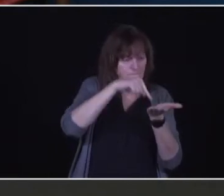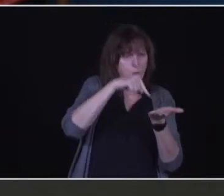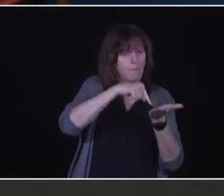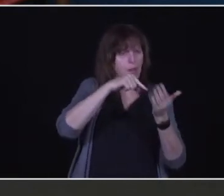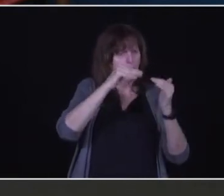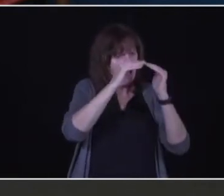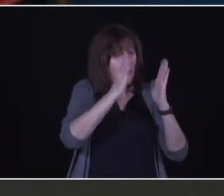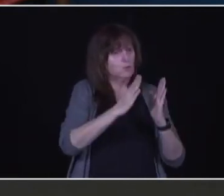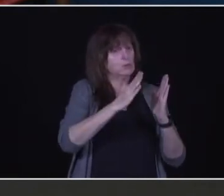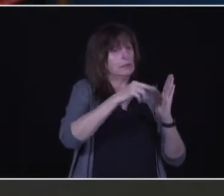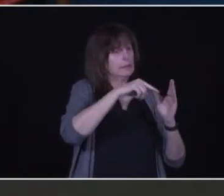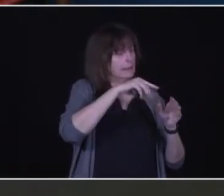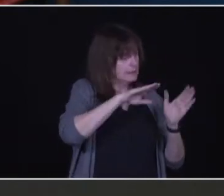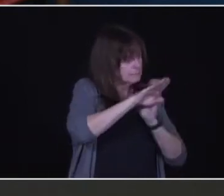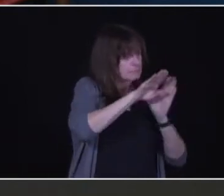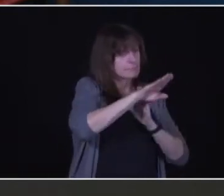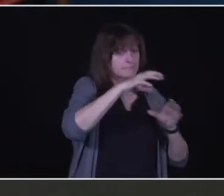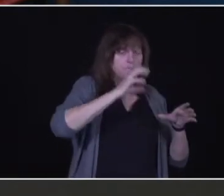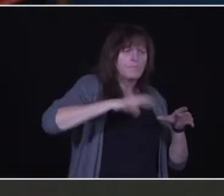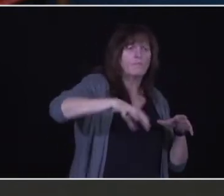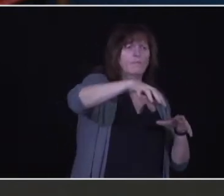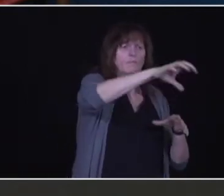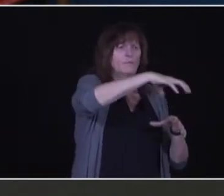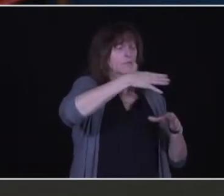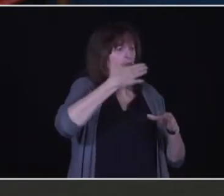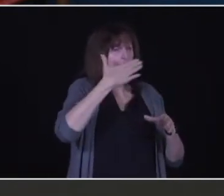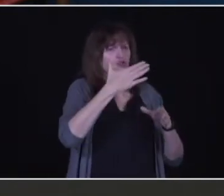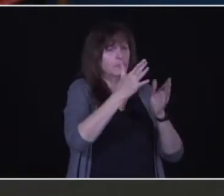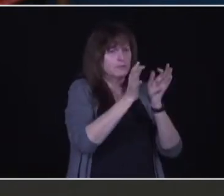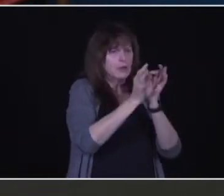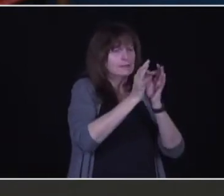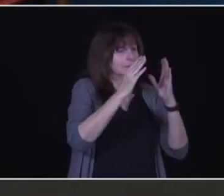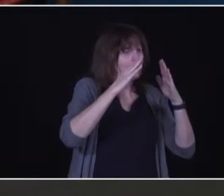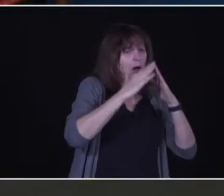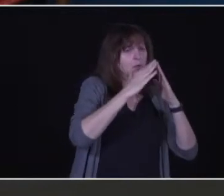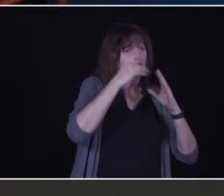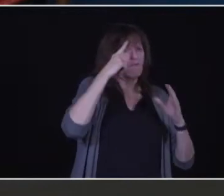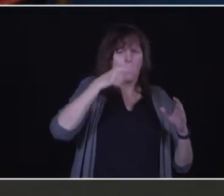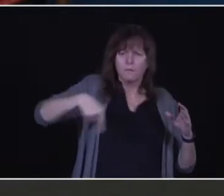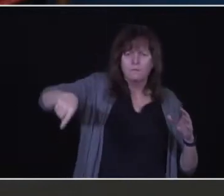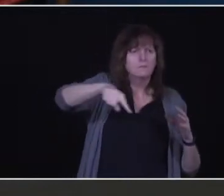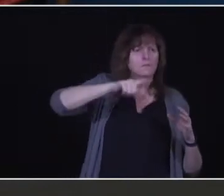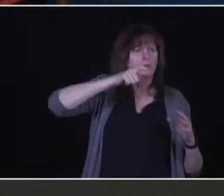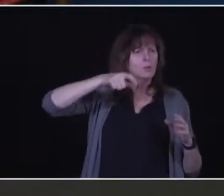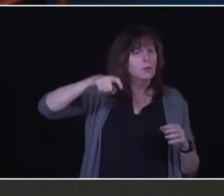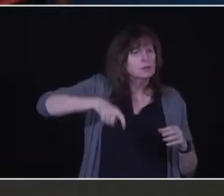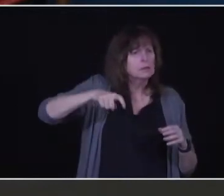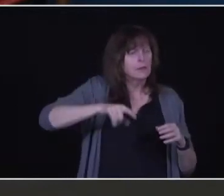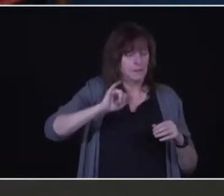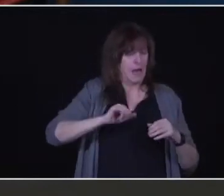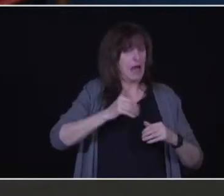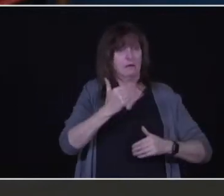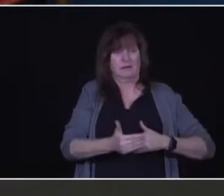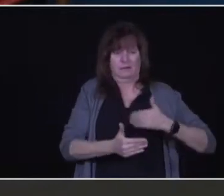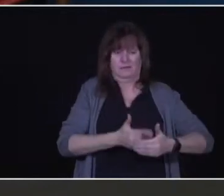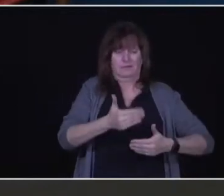Our goal is to make sure that we have 1000 affordable units there for the people from Toronto who are in desperate need of